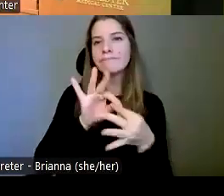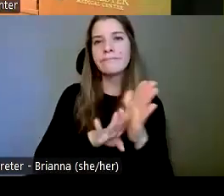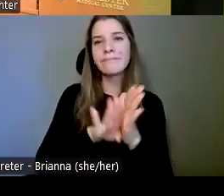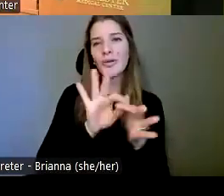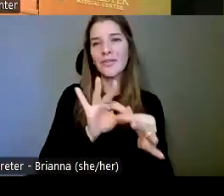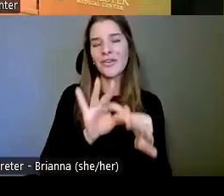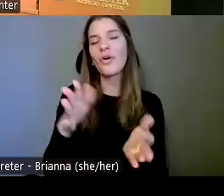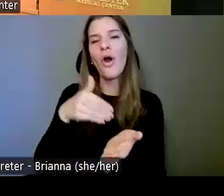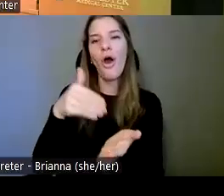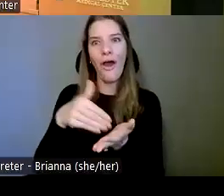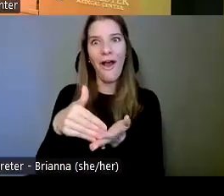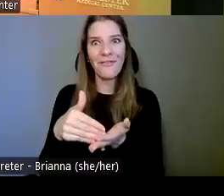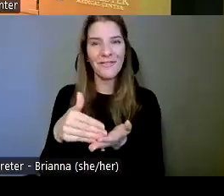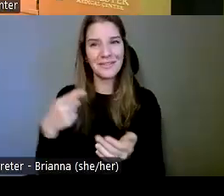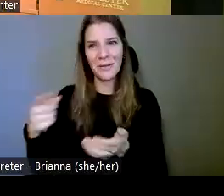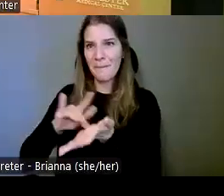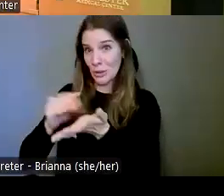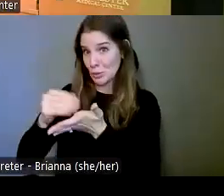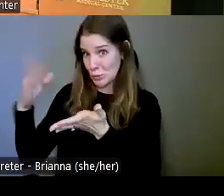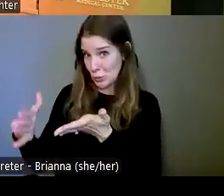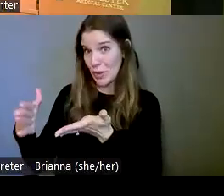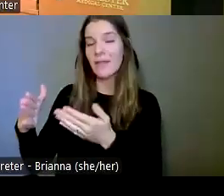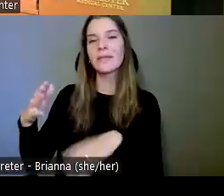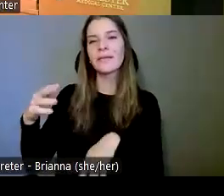working, they're going to be medical students and then third-year medical school, they're in